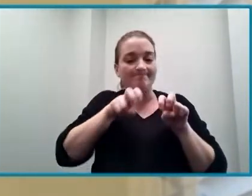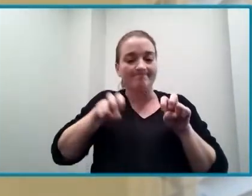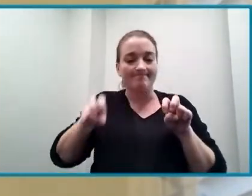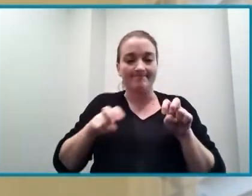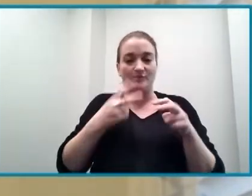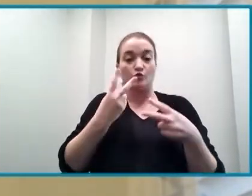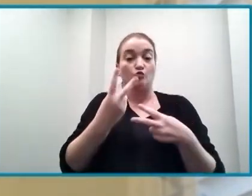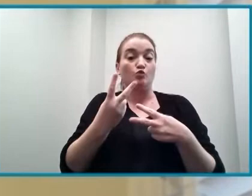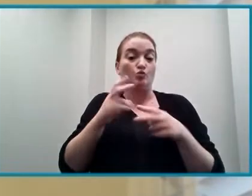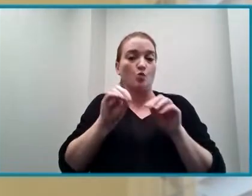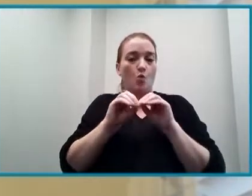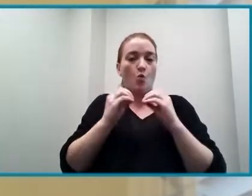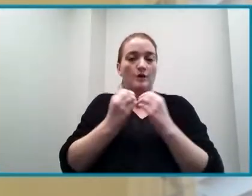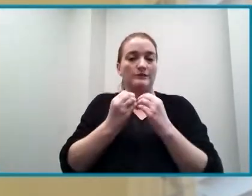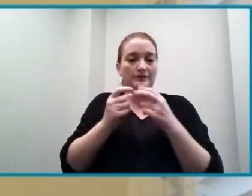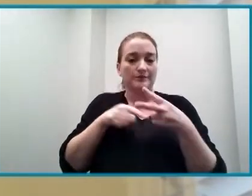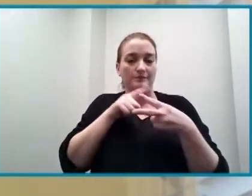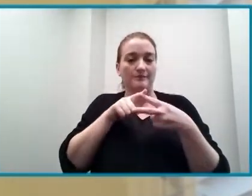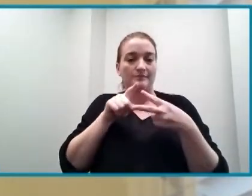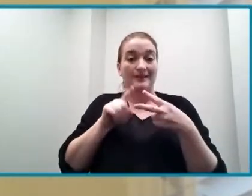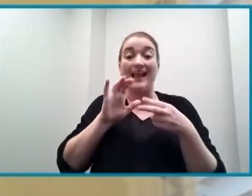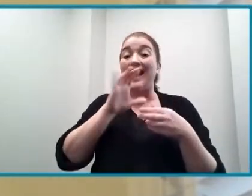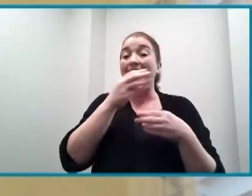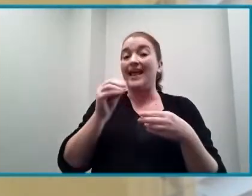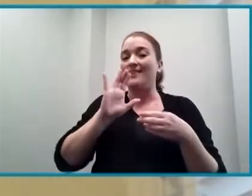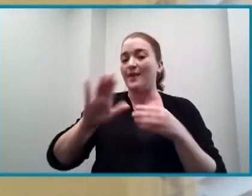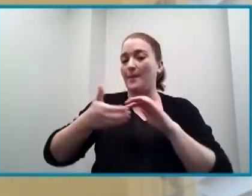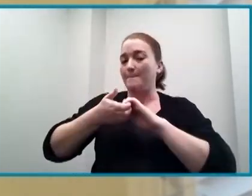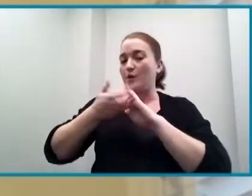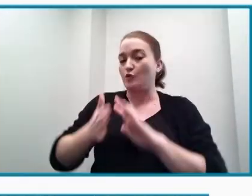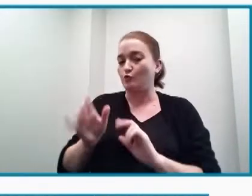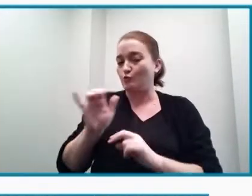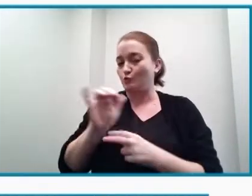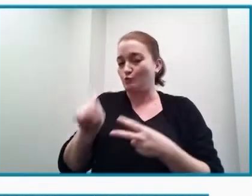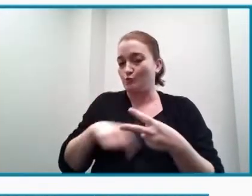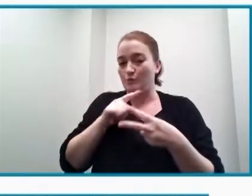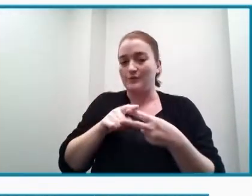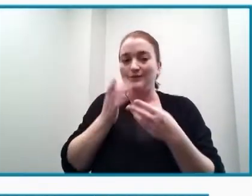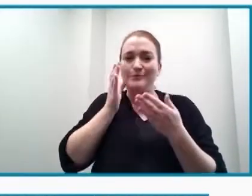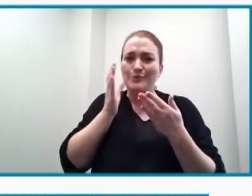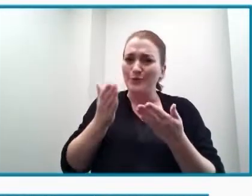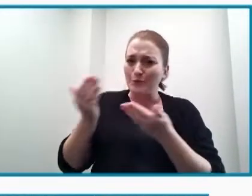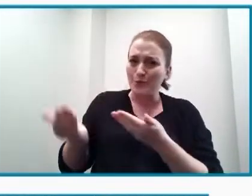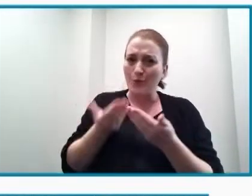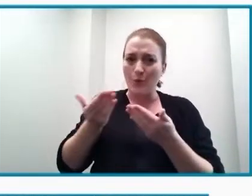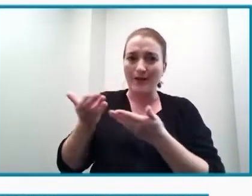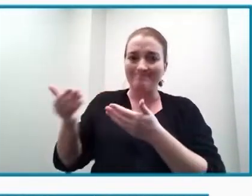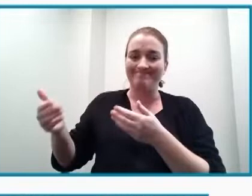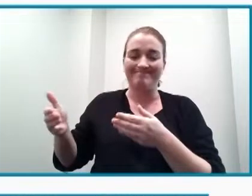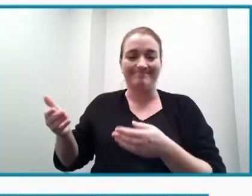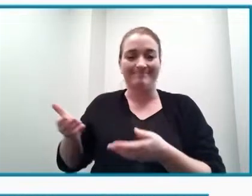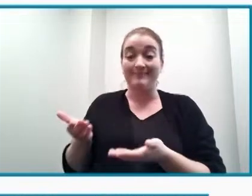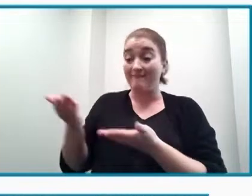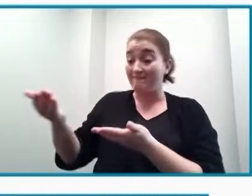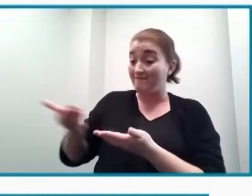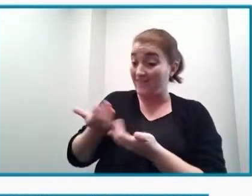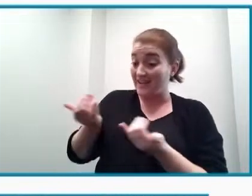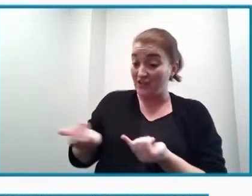well as partners in their programming. So let's bring them on screen to start this conversation. We have Katie Harroff,